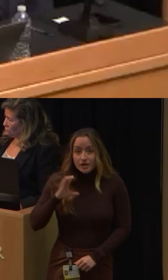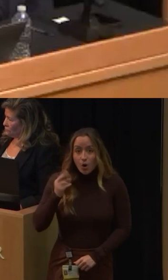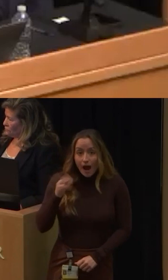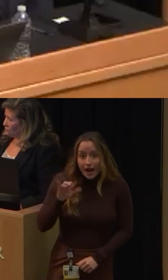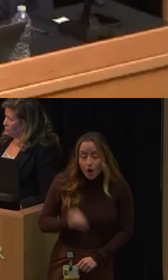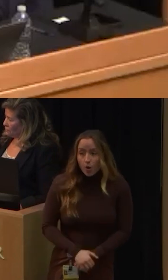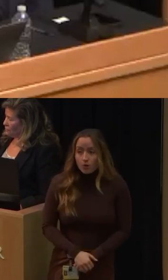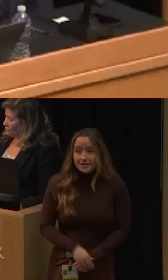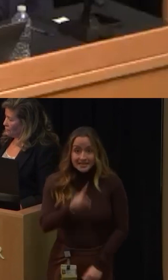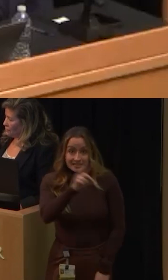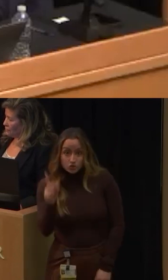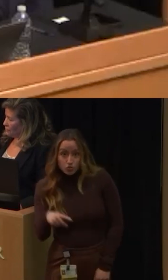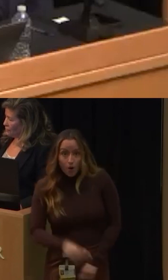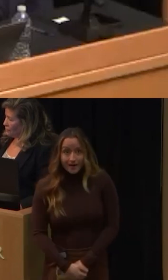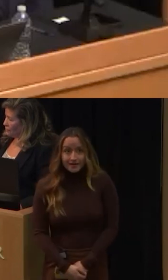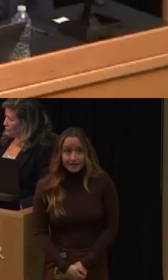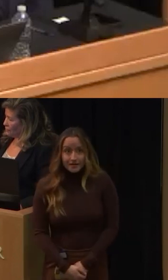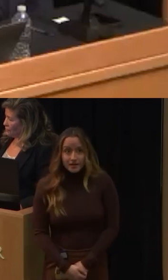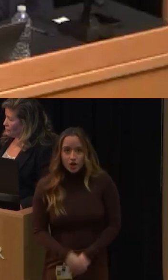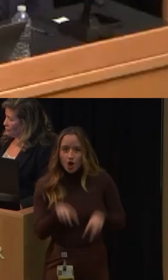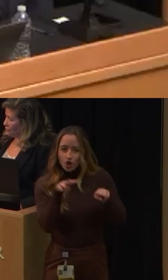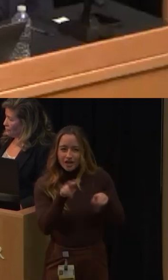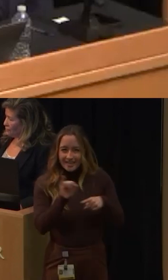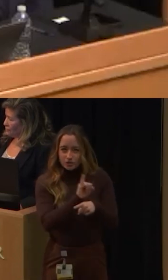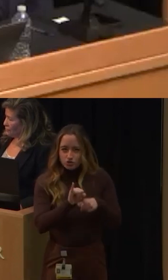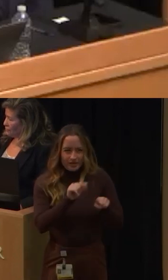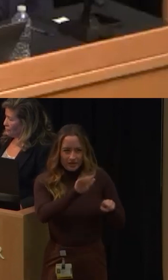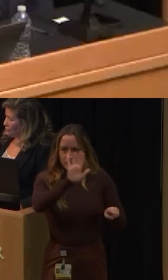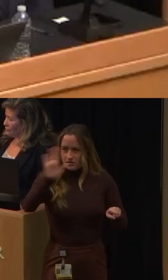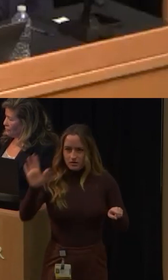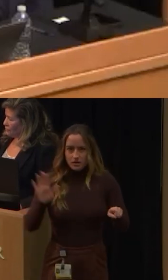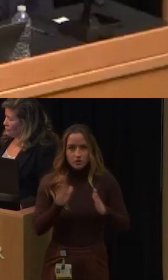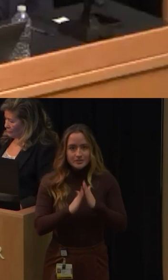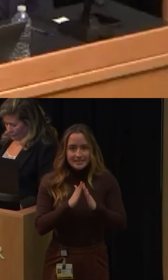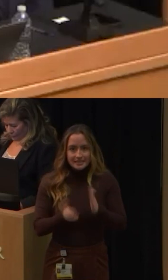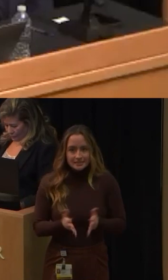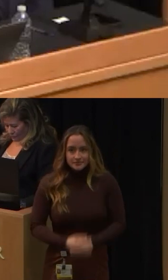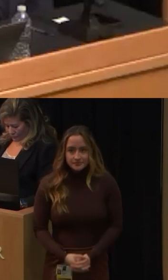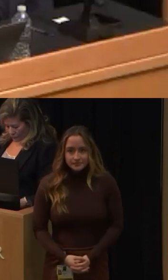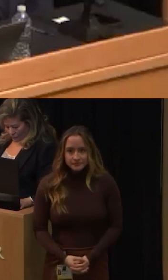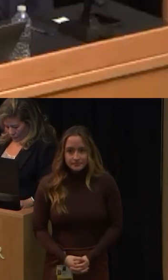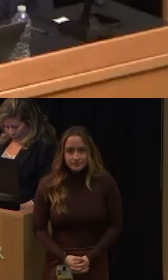I mean, think of the industry in those places, but, you know, in some places, like Detroit,